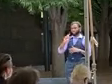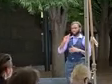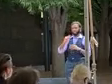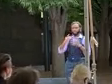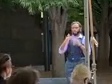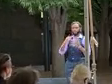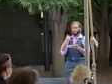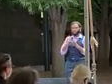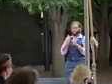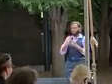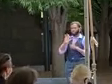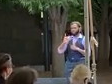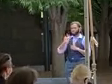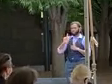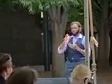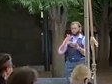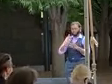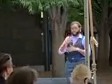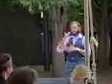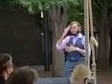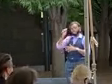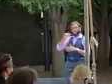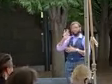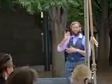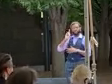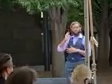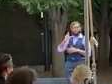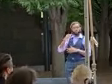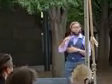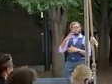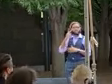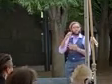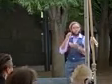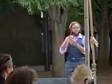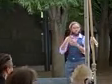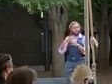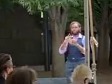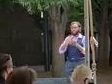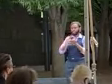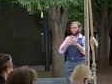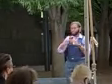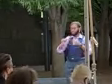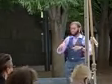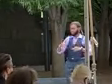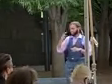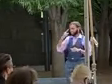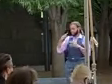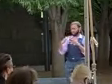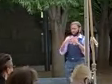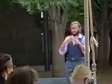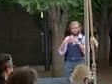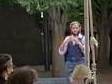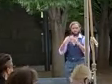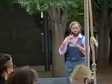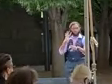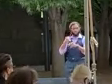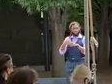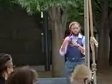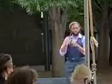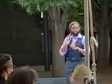So it was through FDR we see both economic and legal abilities for Americans to participate in our society.